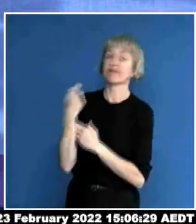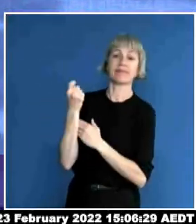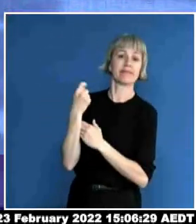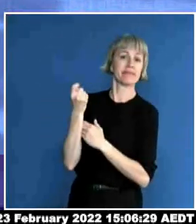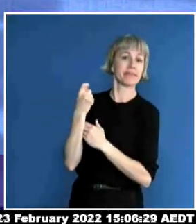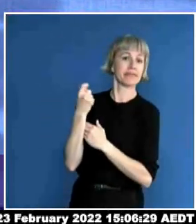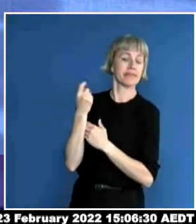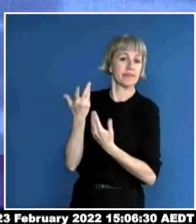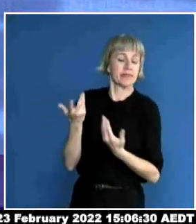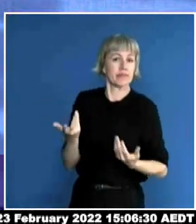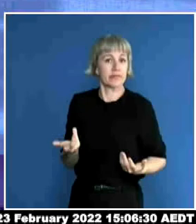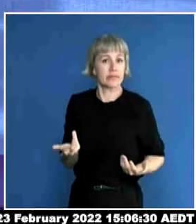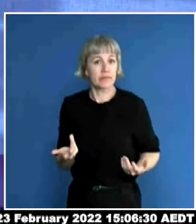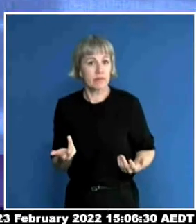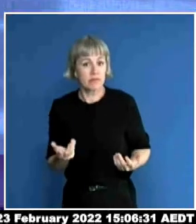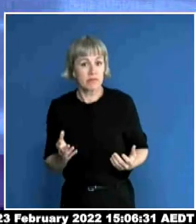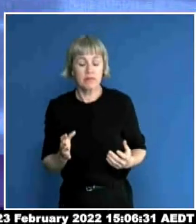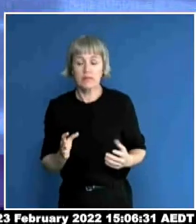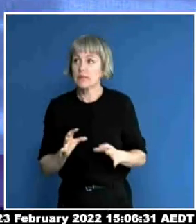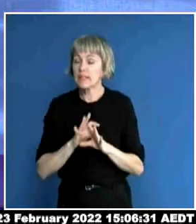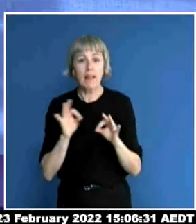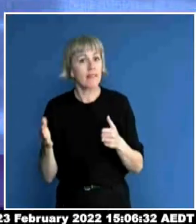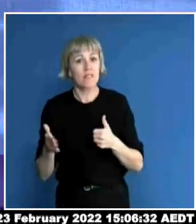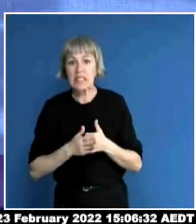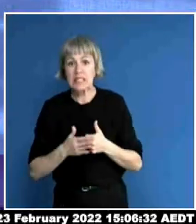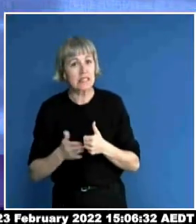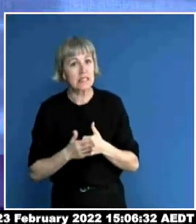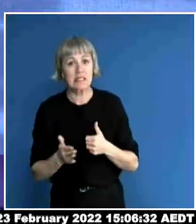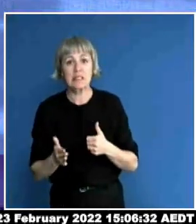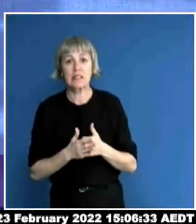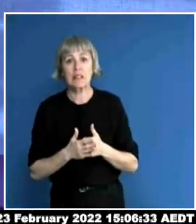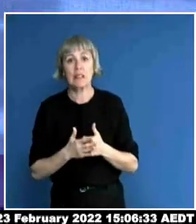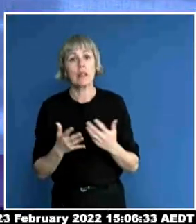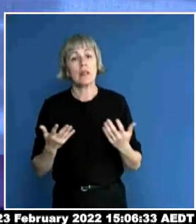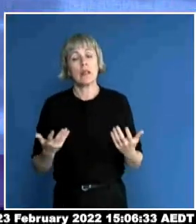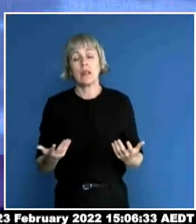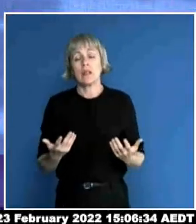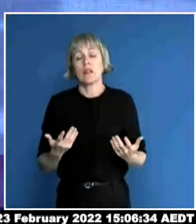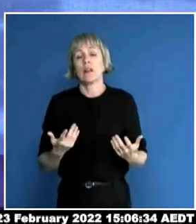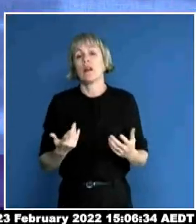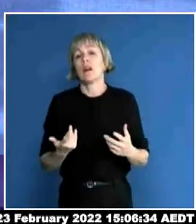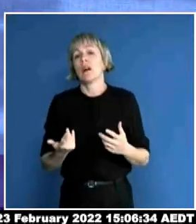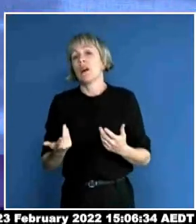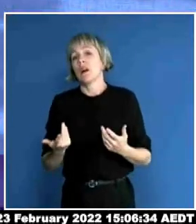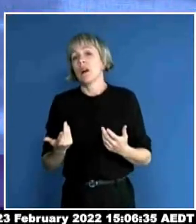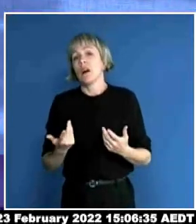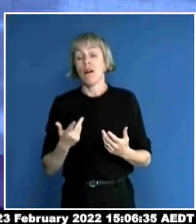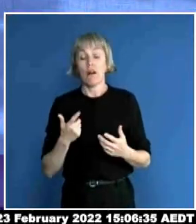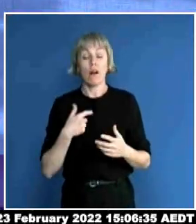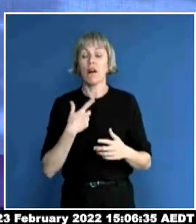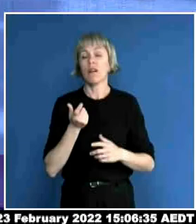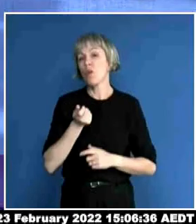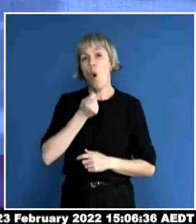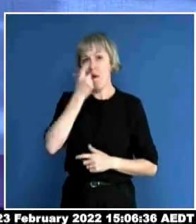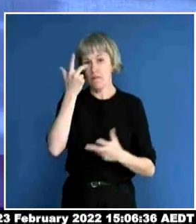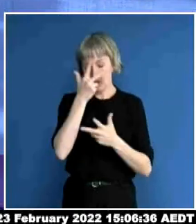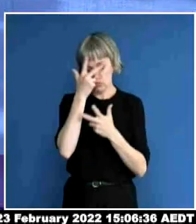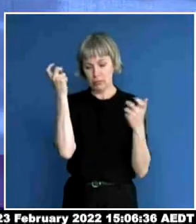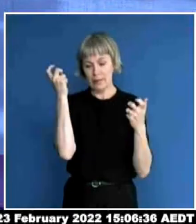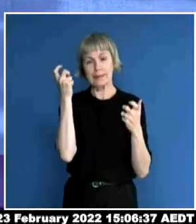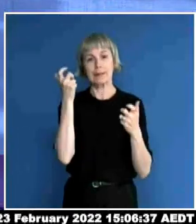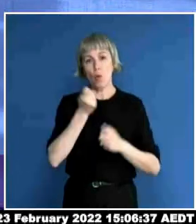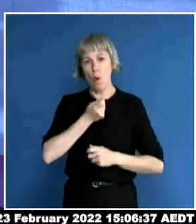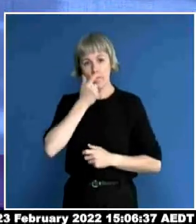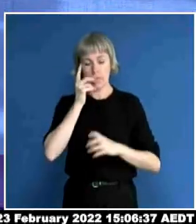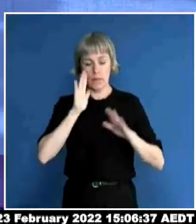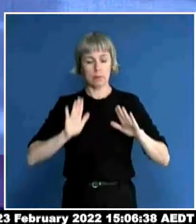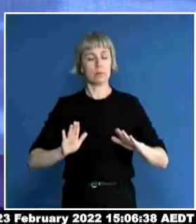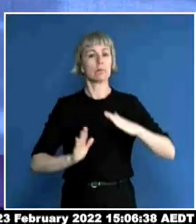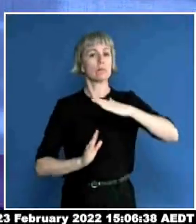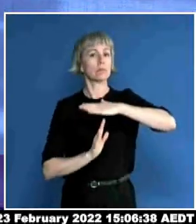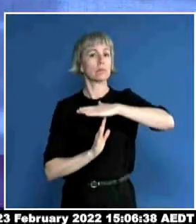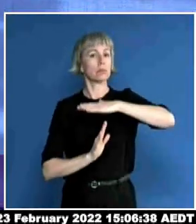And I ended up going off work with stress and, yeah, I returned in January.